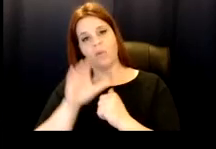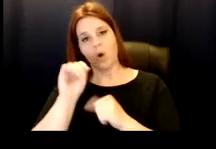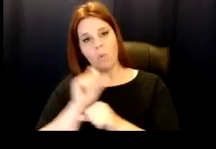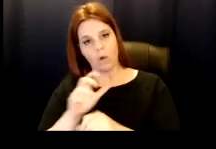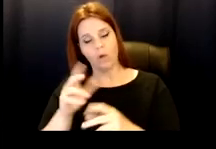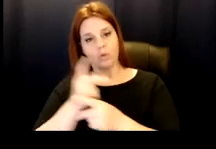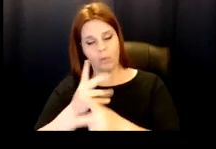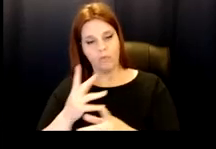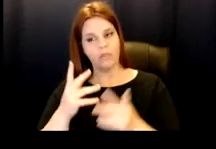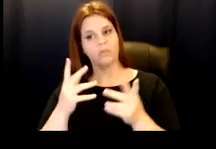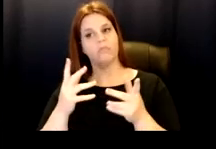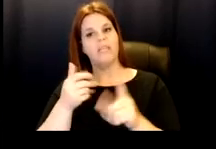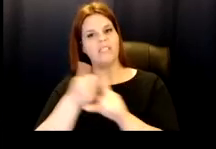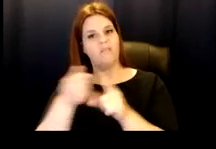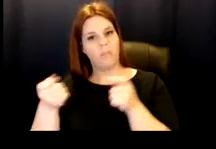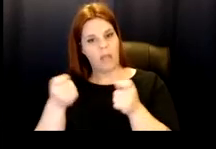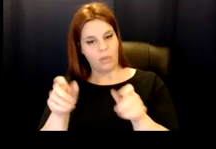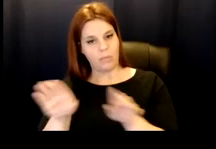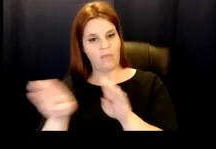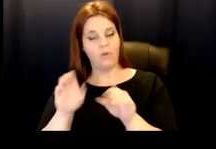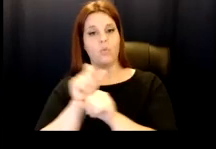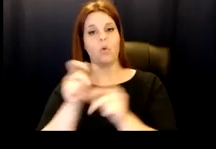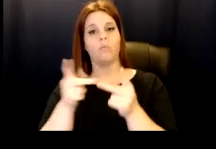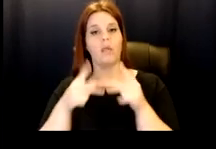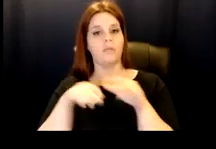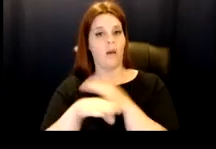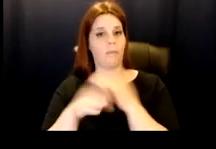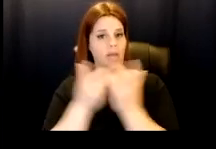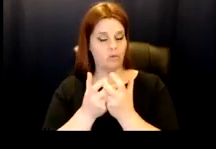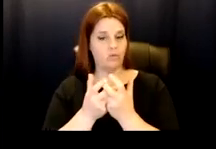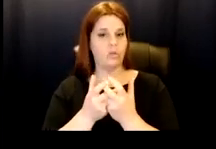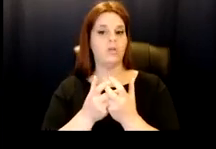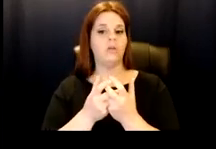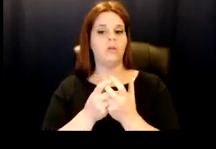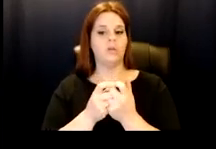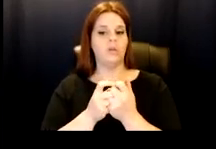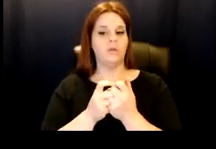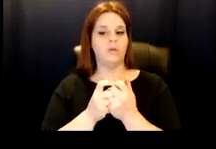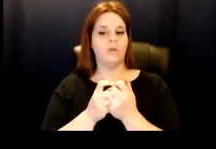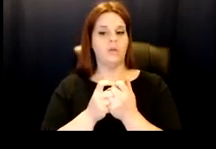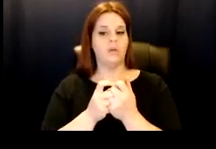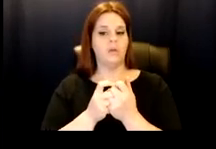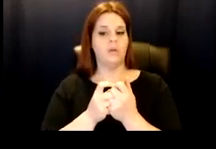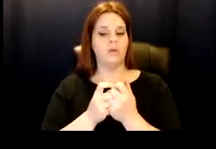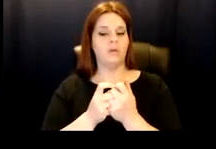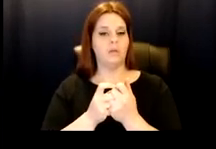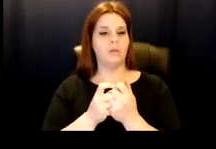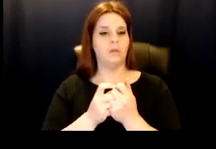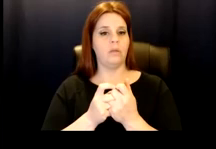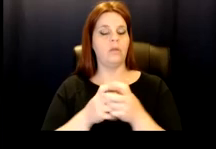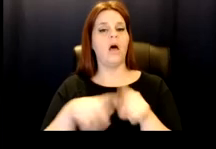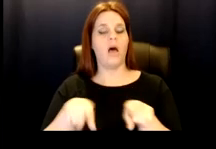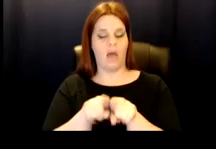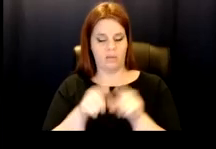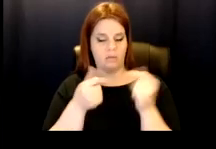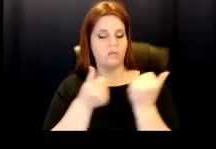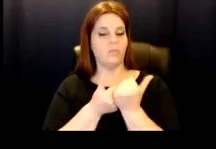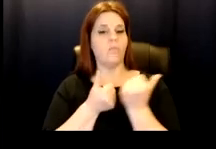management behaviors and workplace accommodations as supports or facilitators of employment